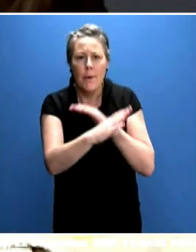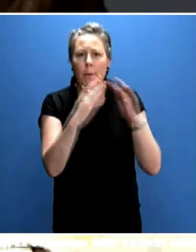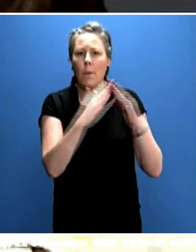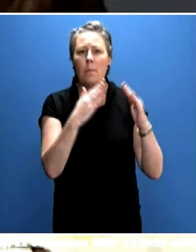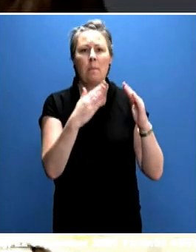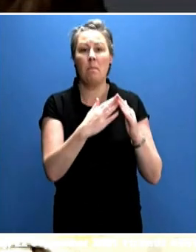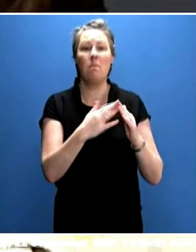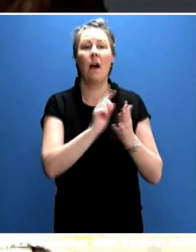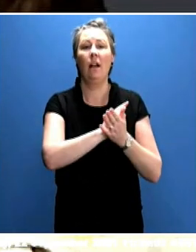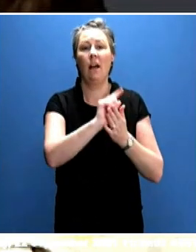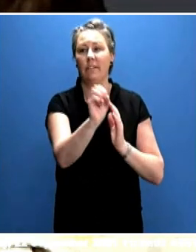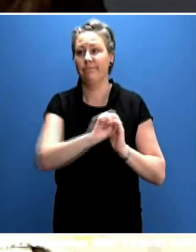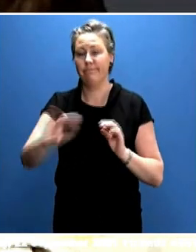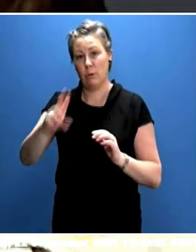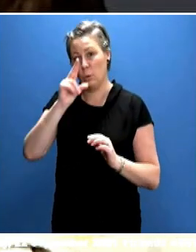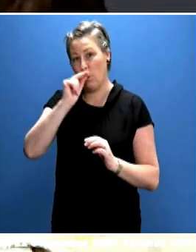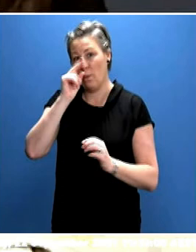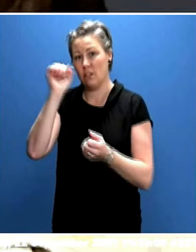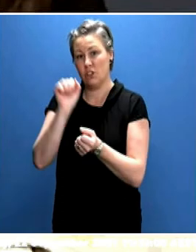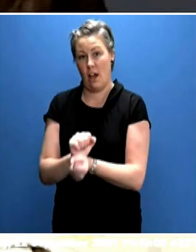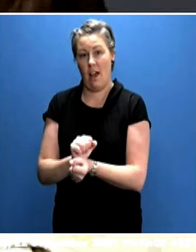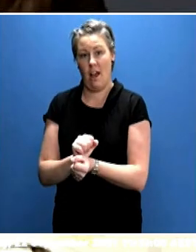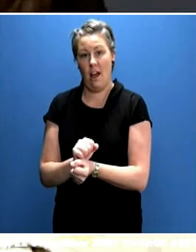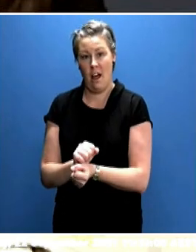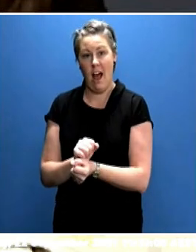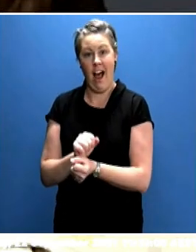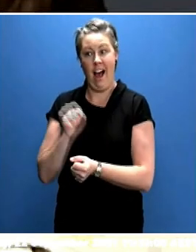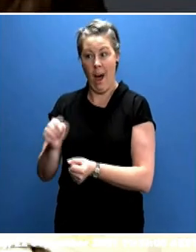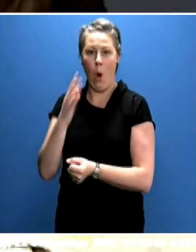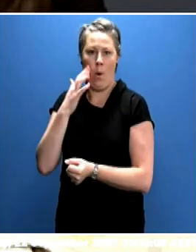in juvenile detention, which is when I first started acting for him.